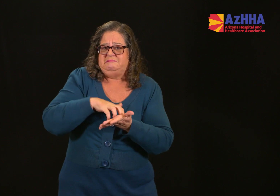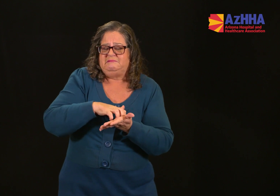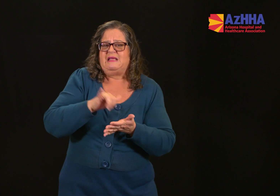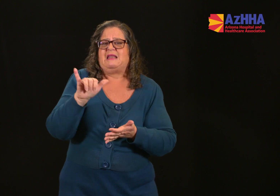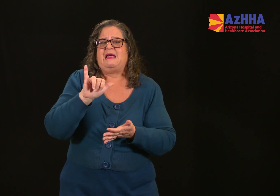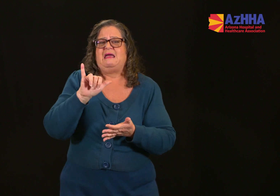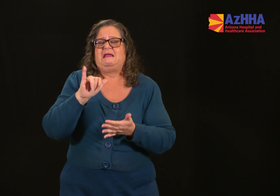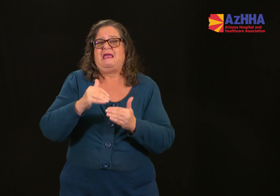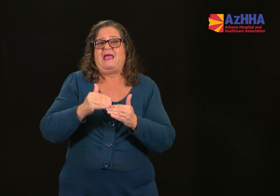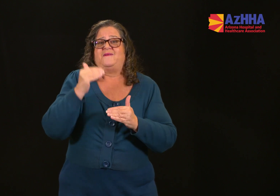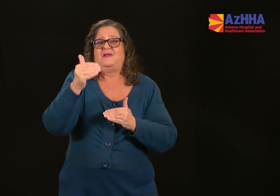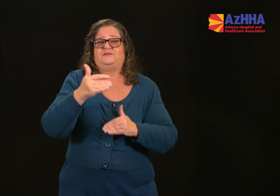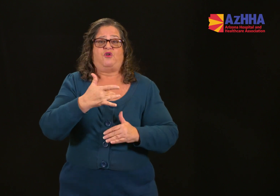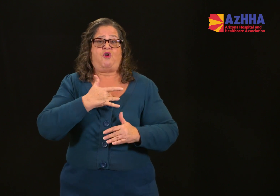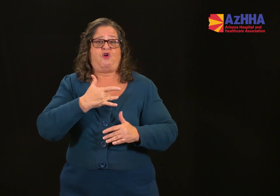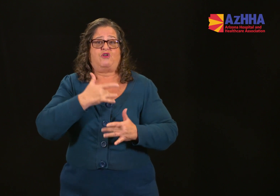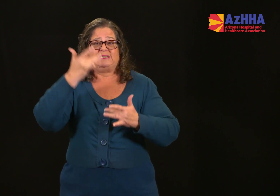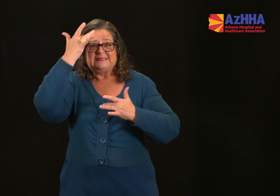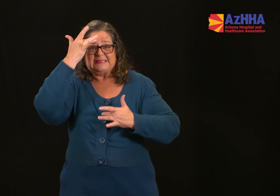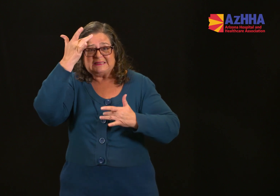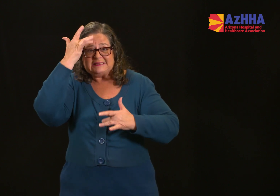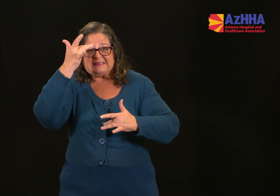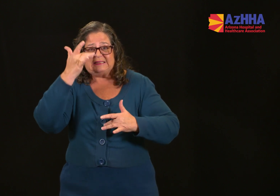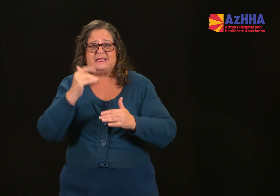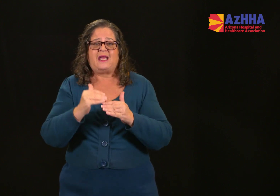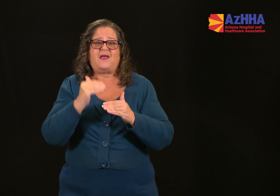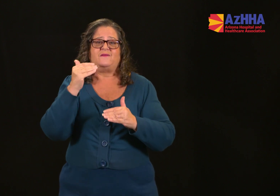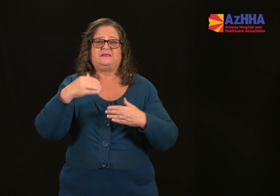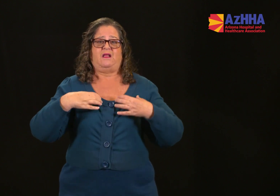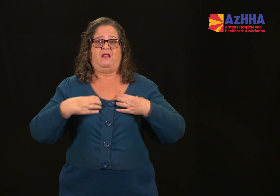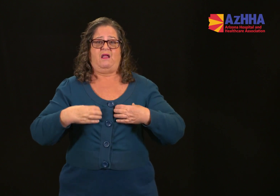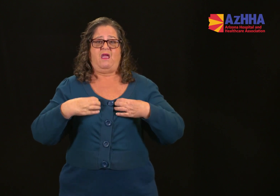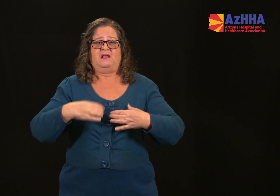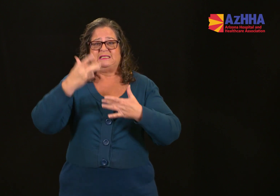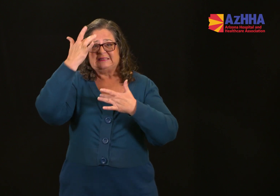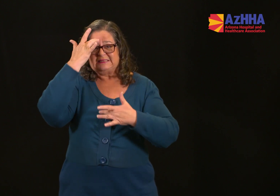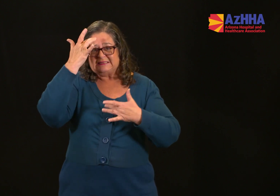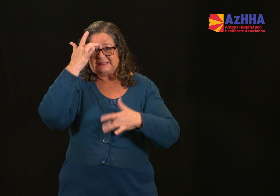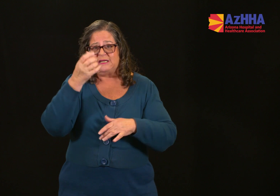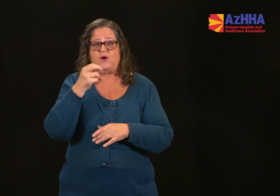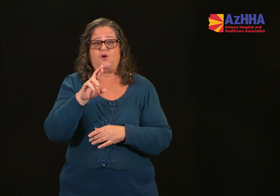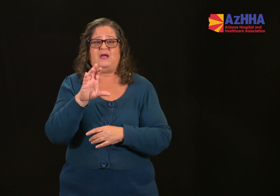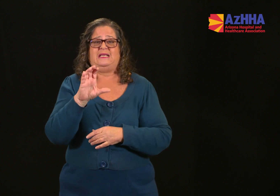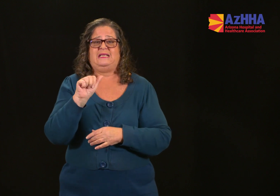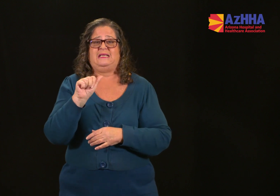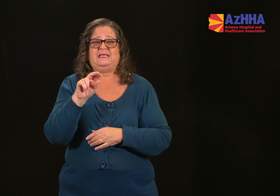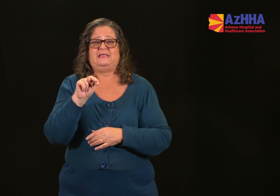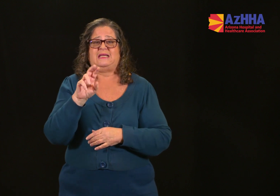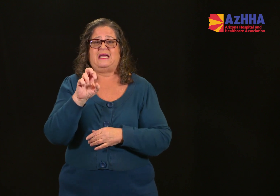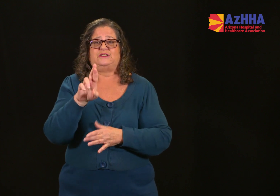such as advanced heart disease, advanced lung disease, or cancer that has spread -